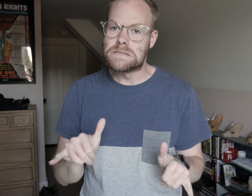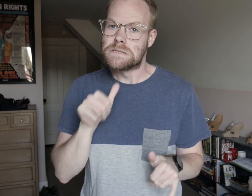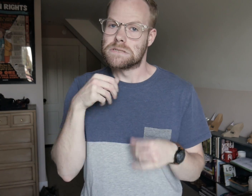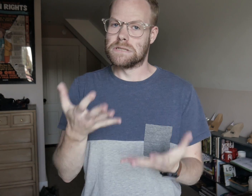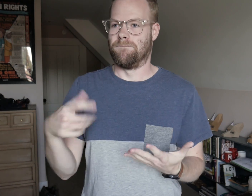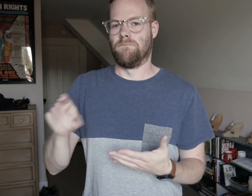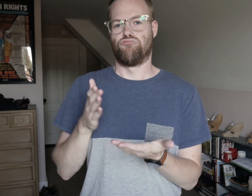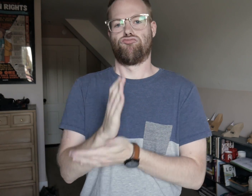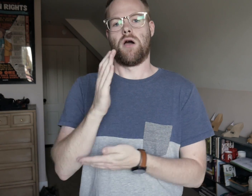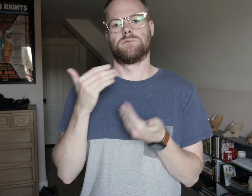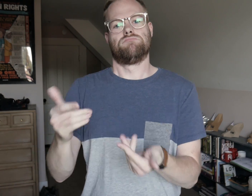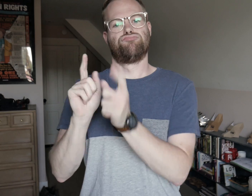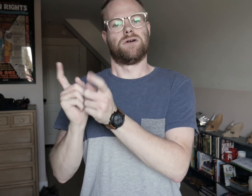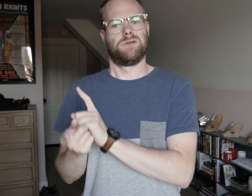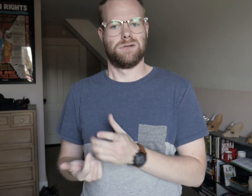Still doesn’t give them the right to do translations.